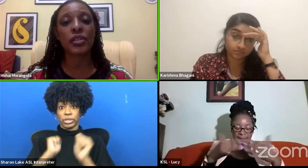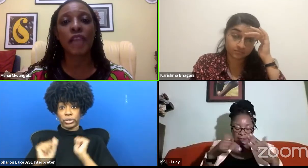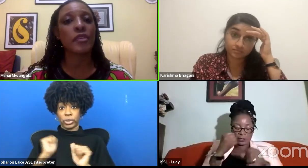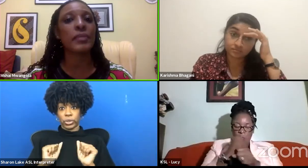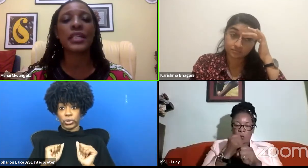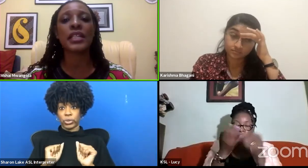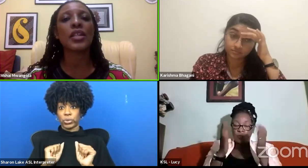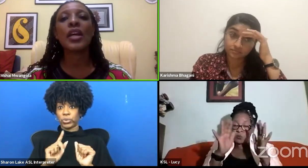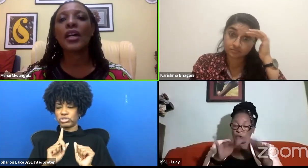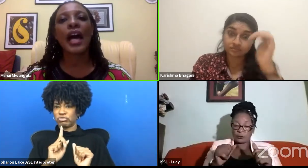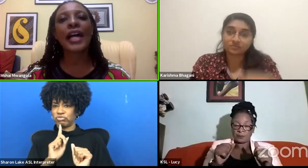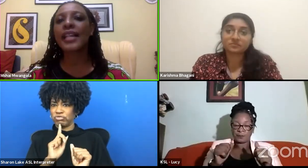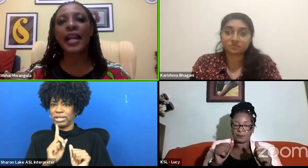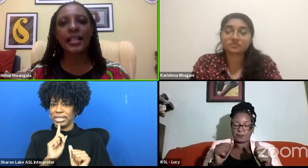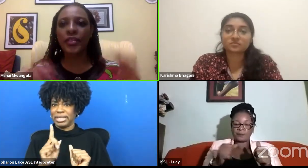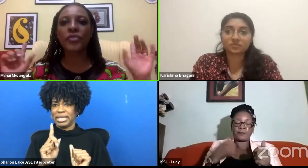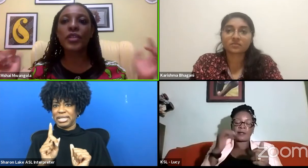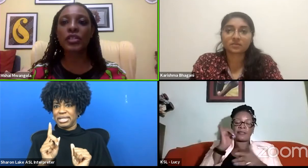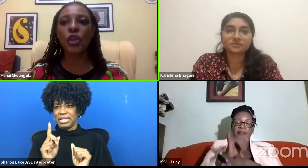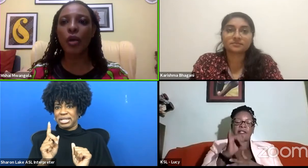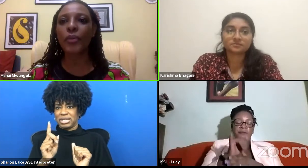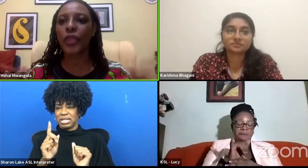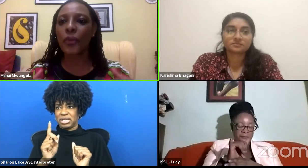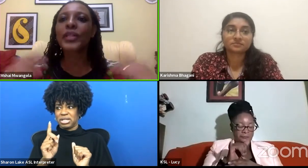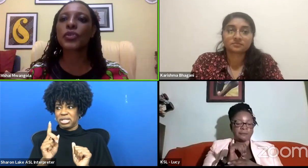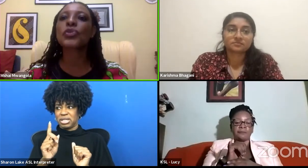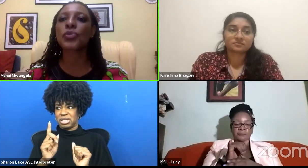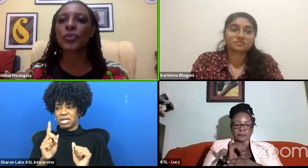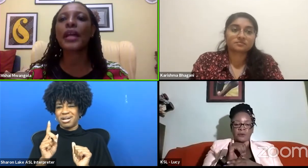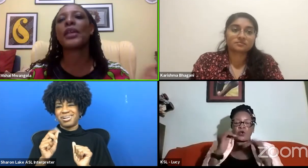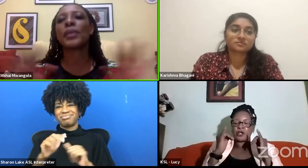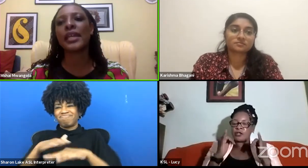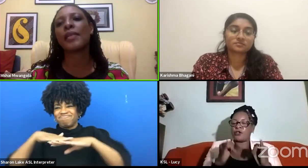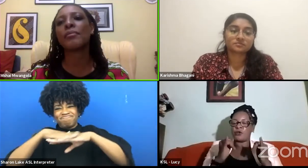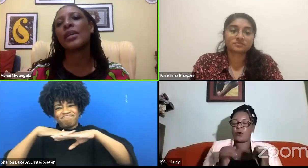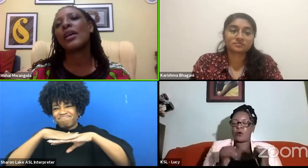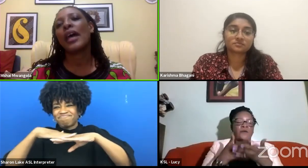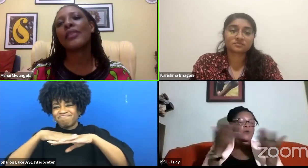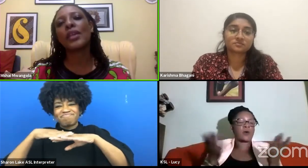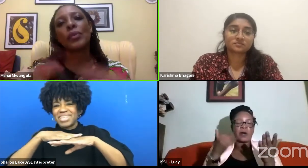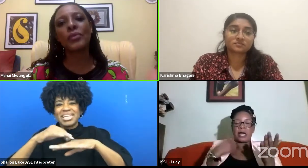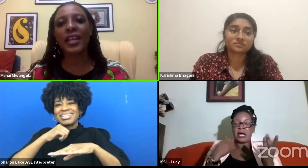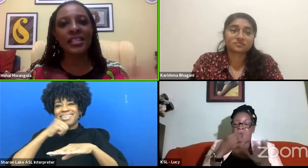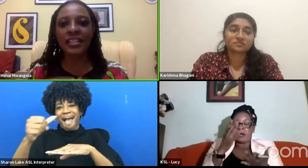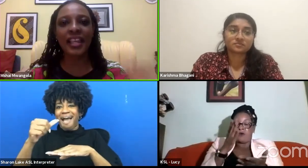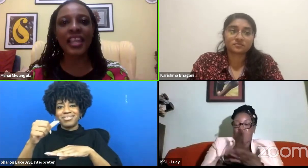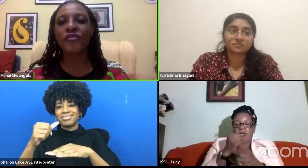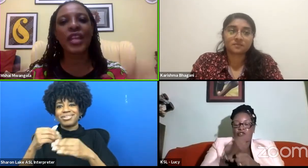So everybody had another real job or they went to school and then we came and then we rehearsed in the evening